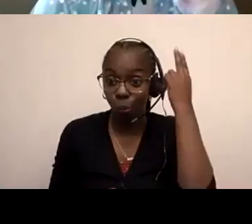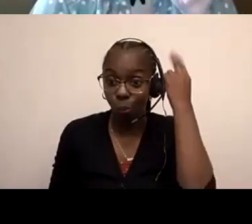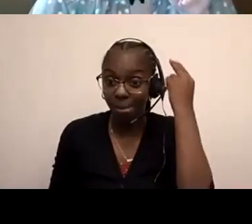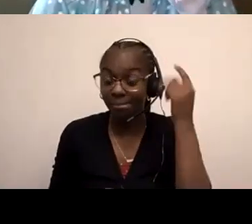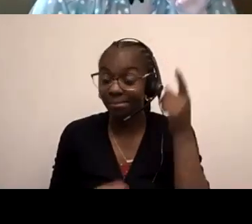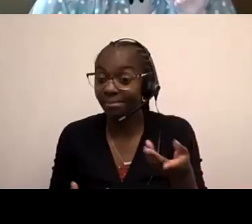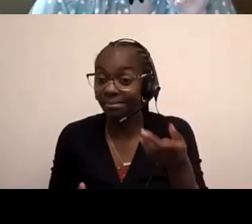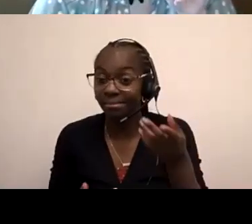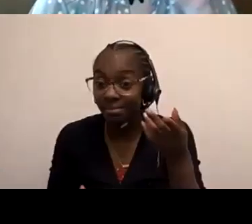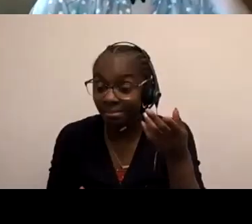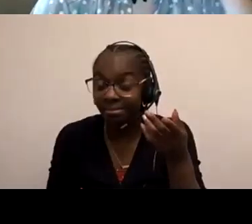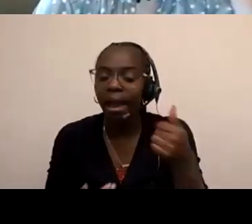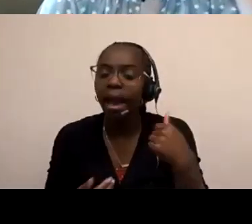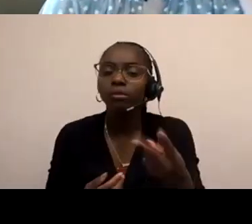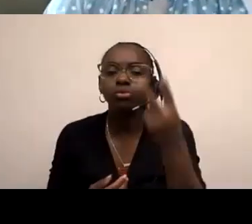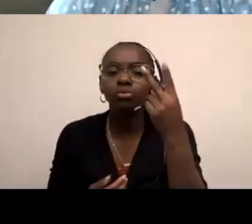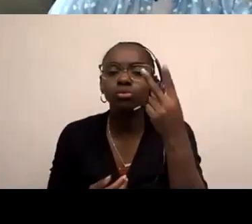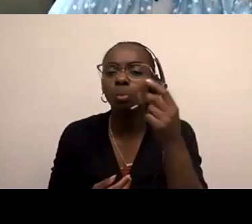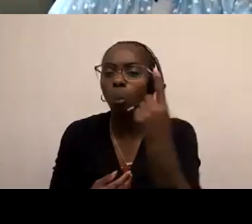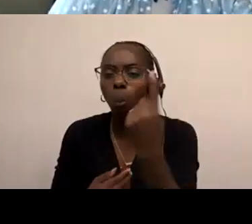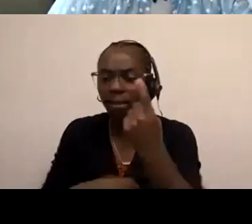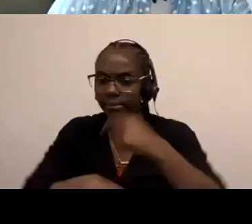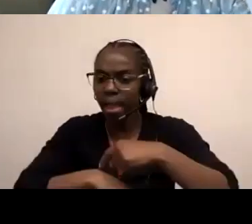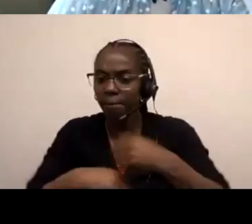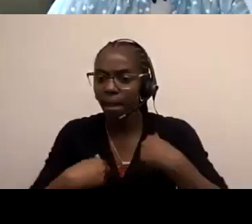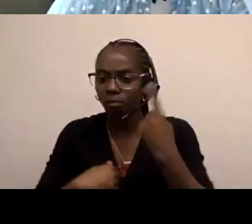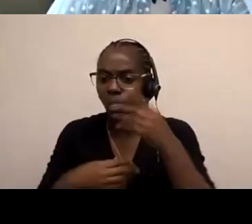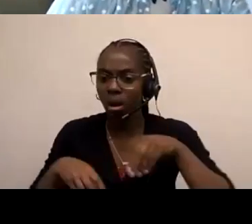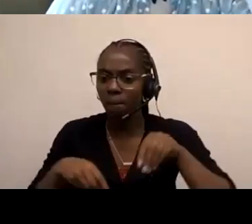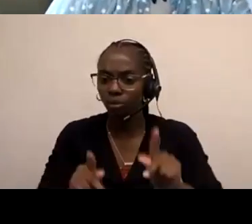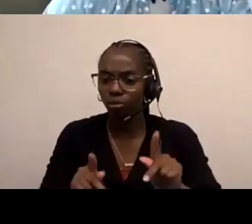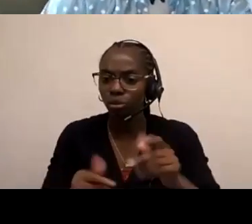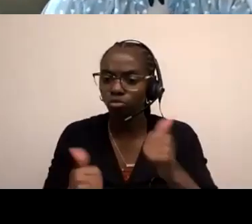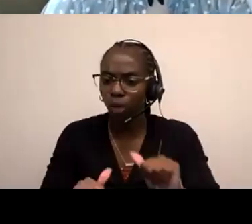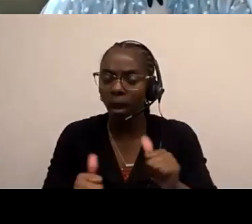TO DO IT ONE TIME SO YOU HAVE YOUR ANIMAL RACES ON THE CHOICE BOARD WHEN THEY FINISHED